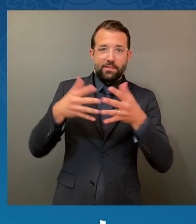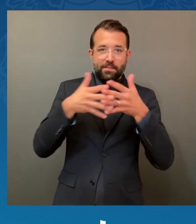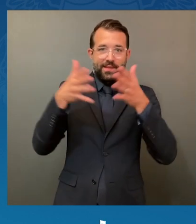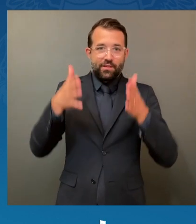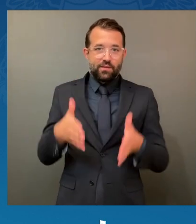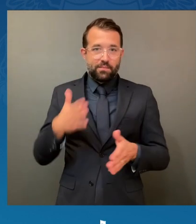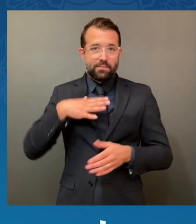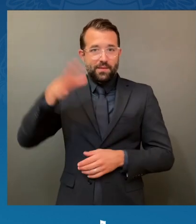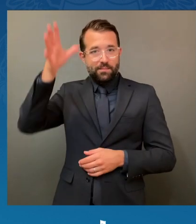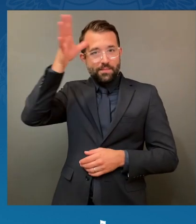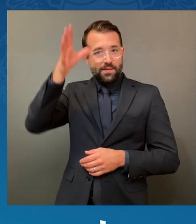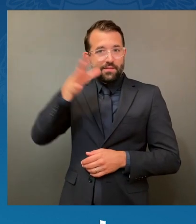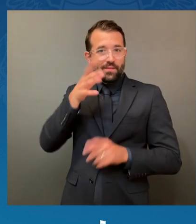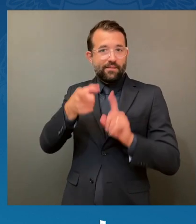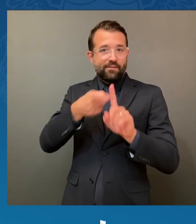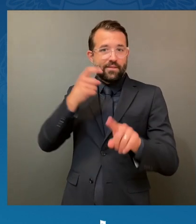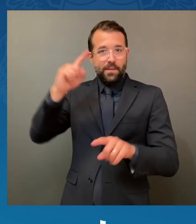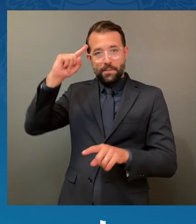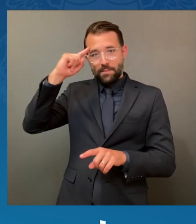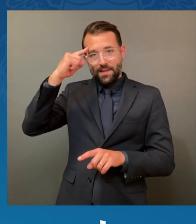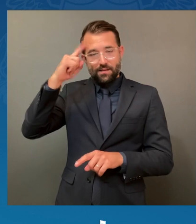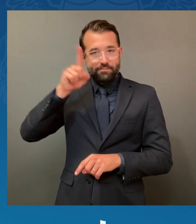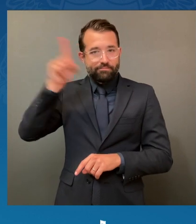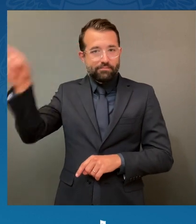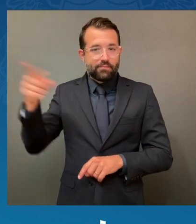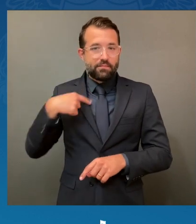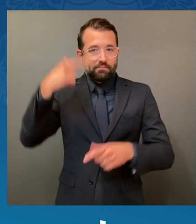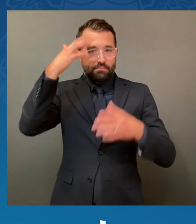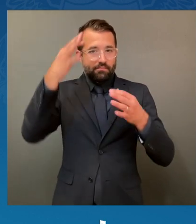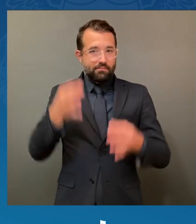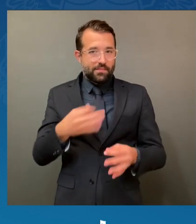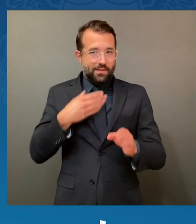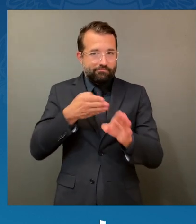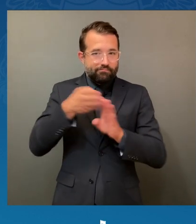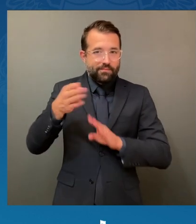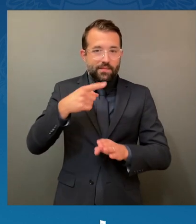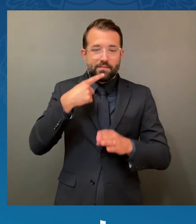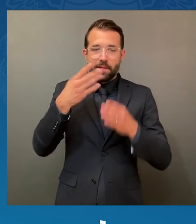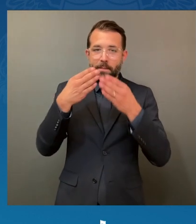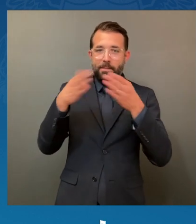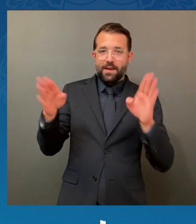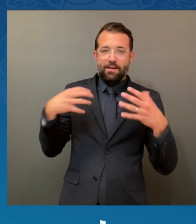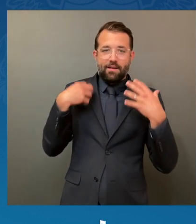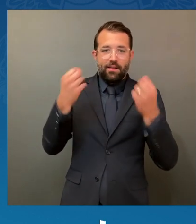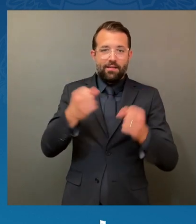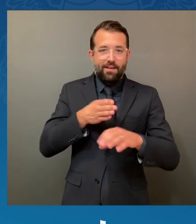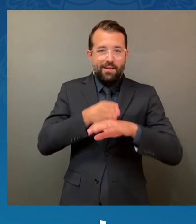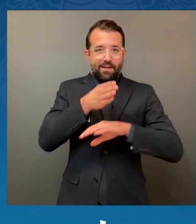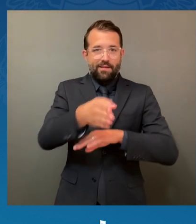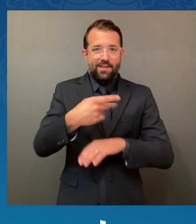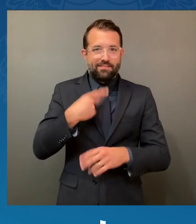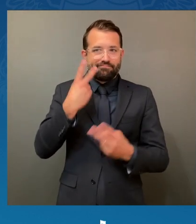I chose to major in public health after seeing firsthand during family trips to India. The negative impacts